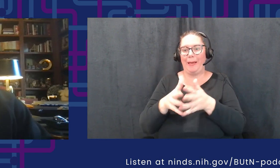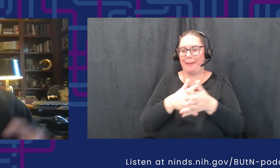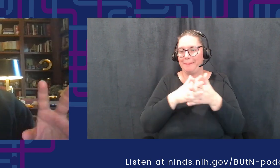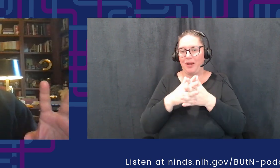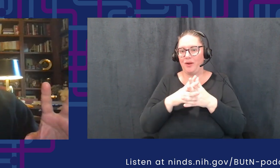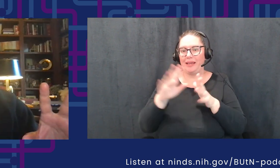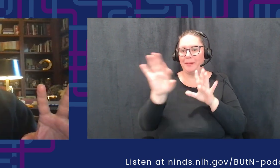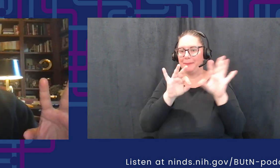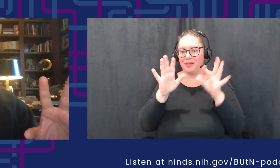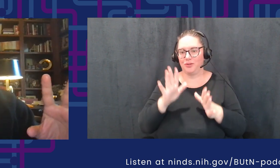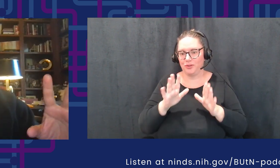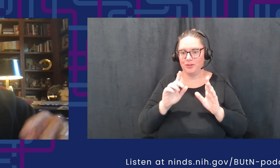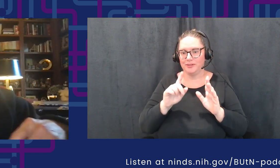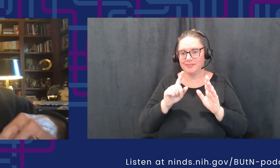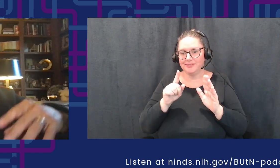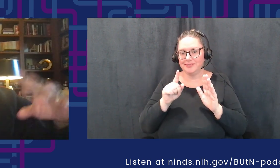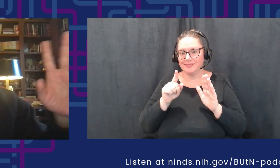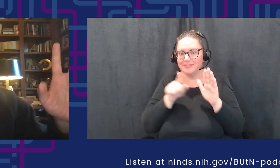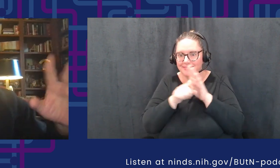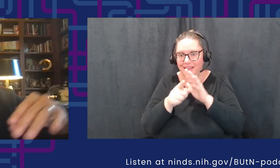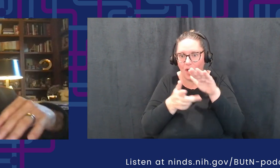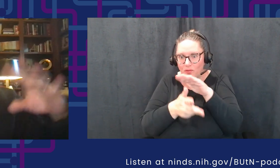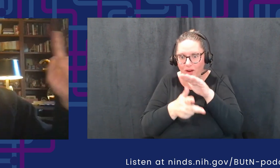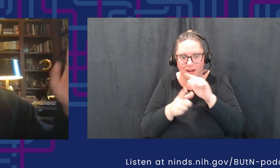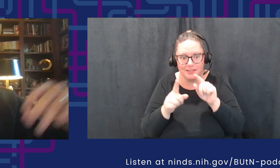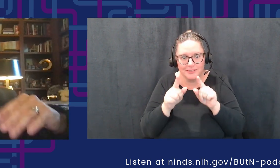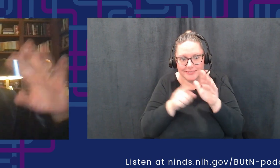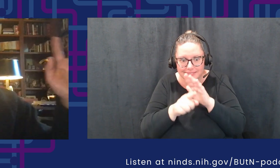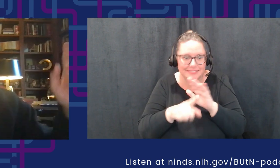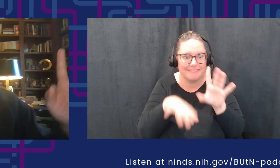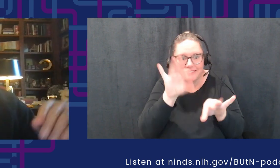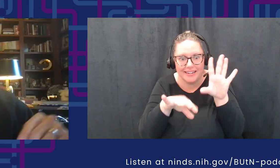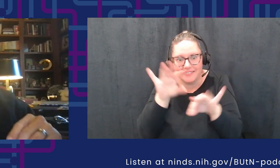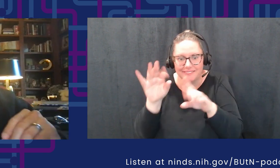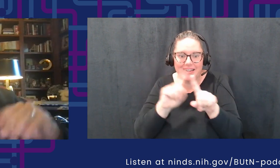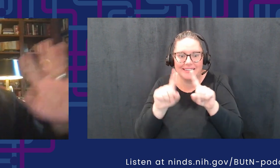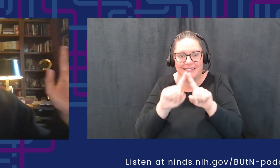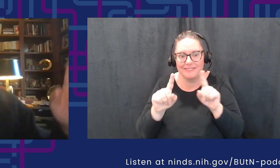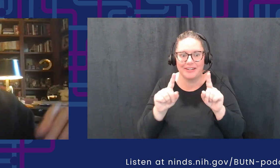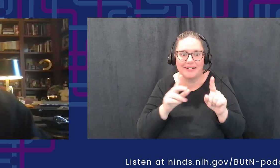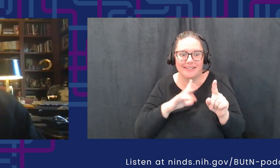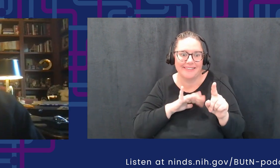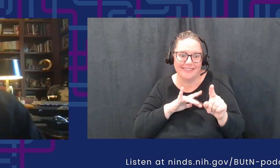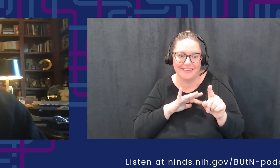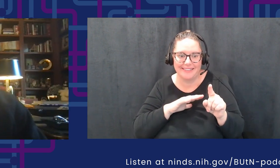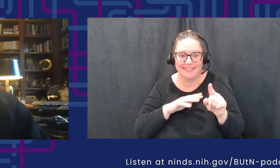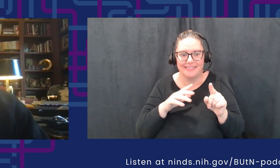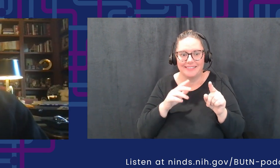Pickers feel going through a garage where they're going to find all kinds of pearls, hidden pearls, or treasures.